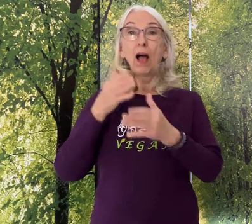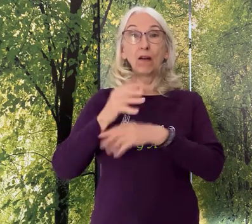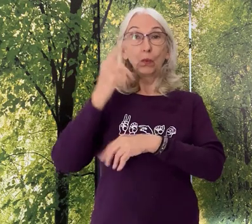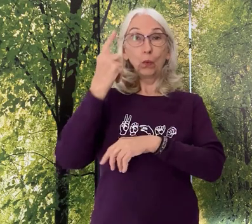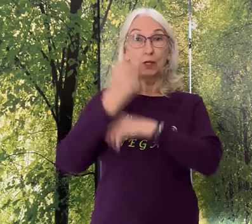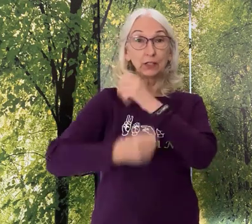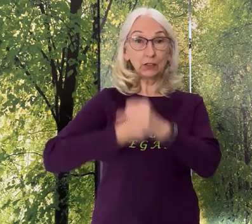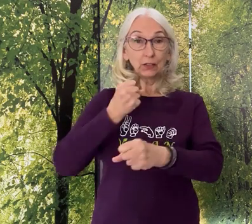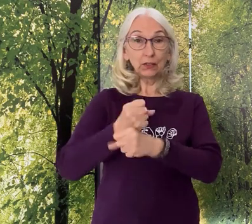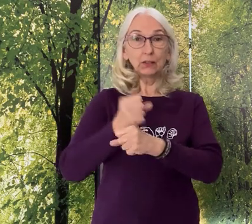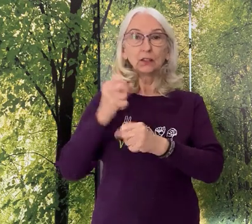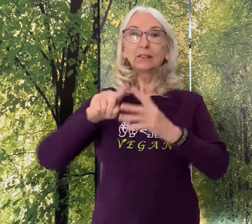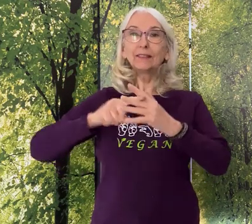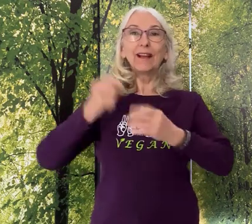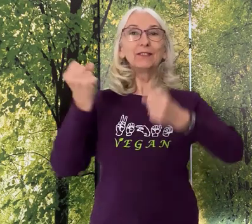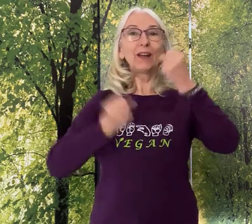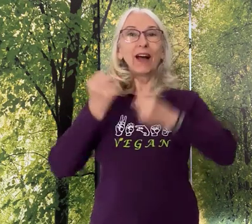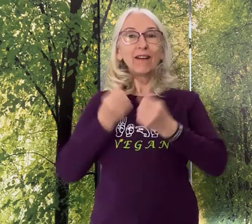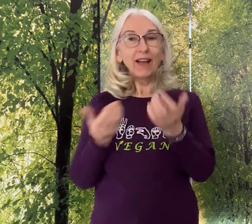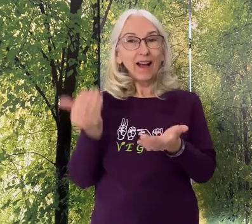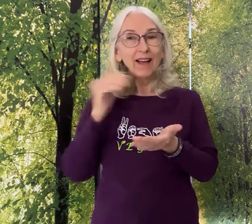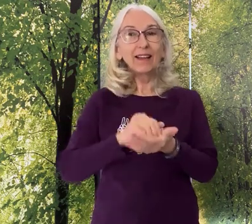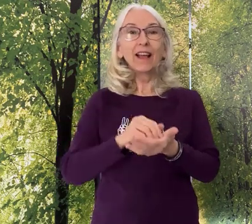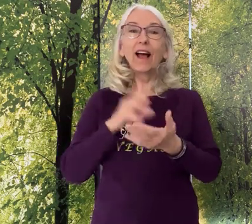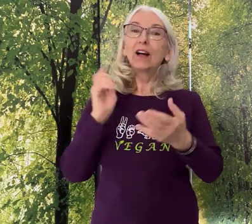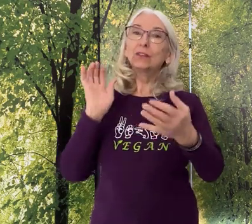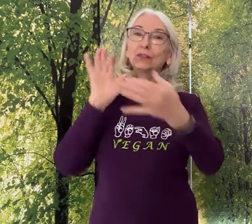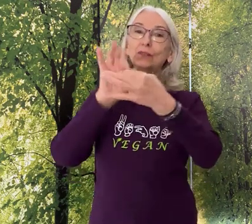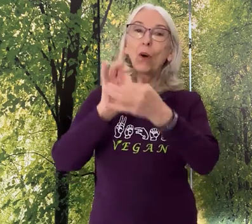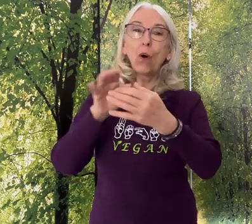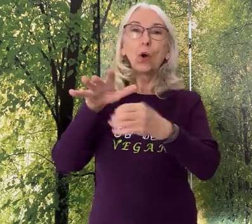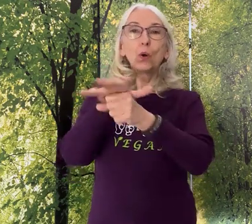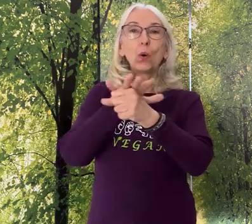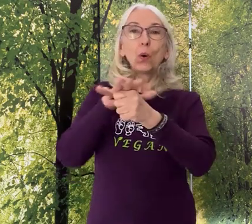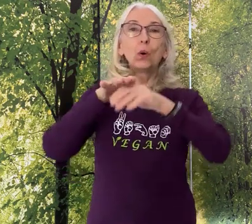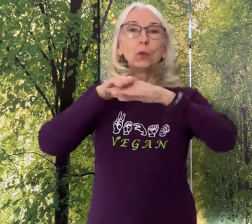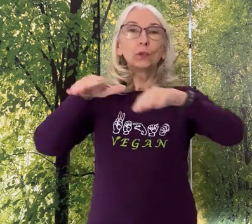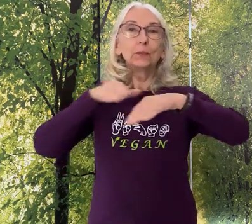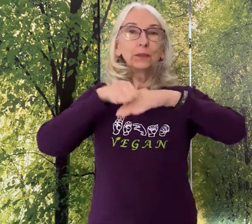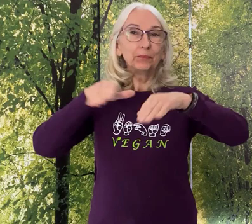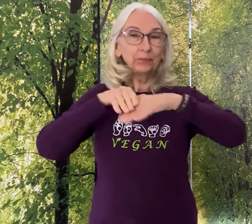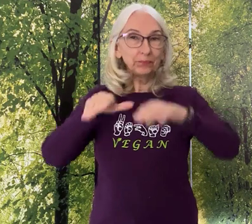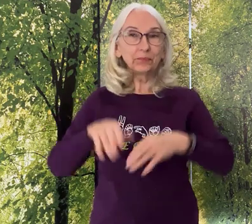After a year, she started driving again and joined the local pool.